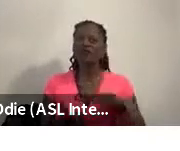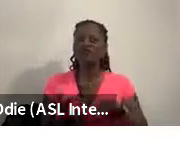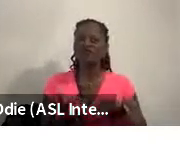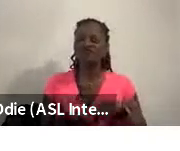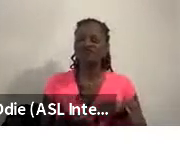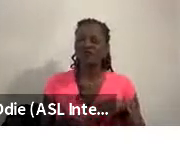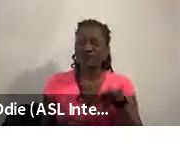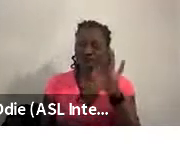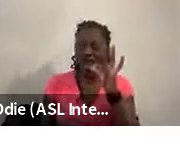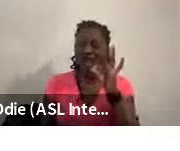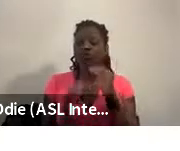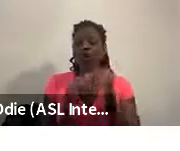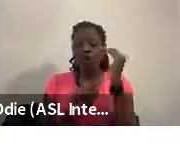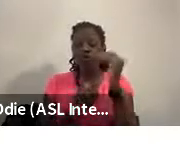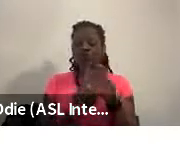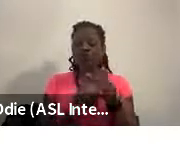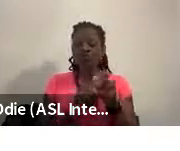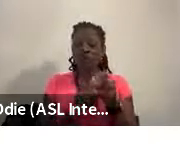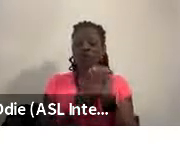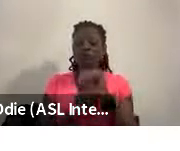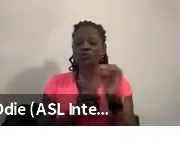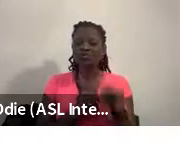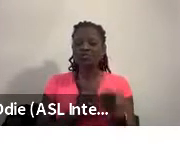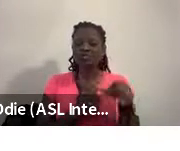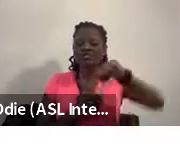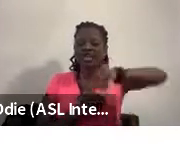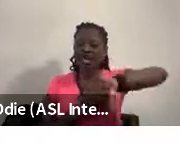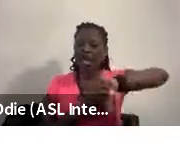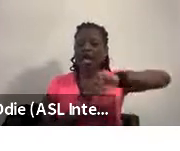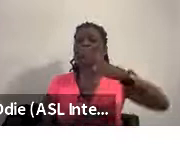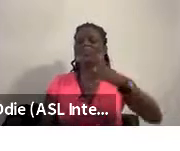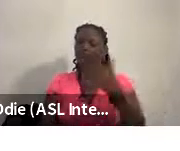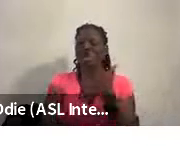a third of these facilities had previously experienced covid-19 outbreaks.